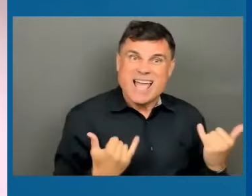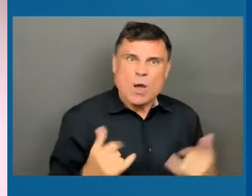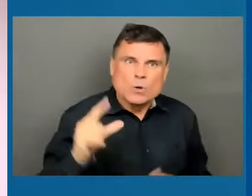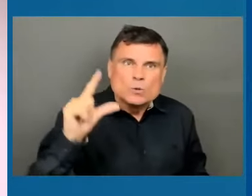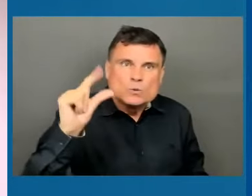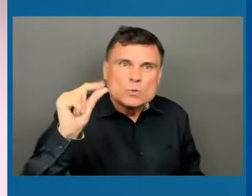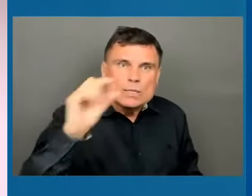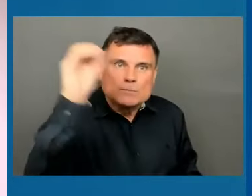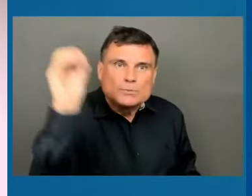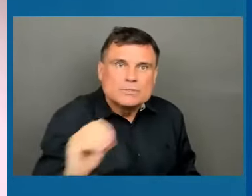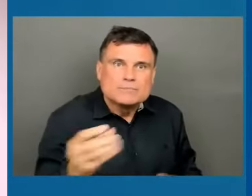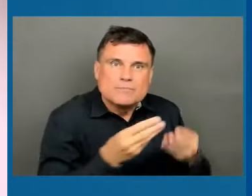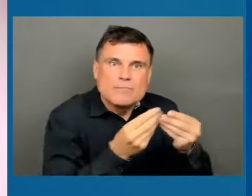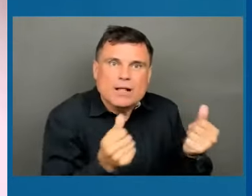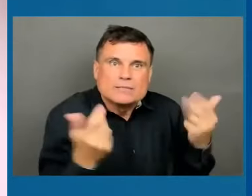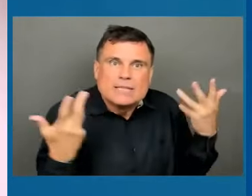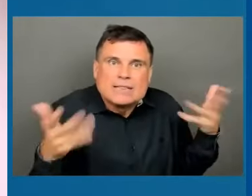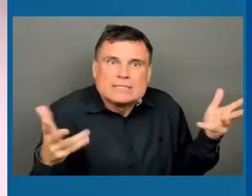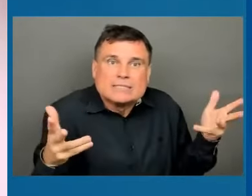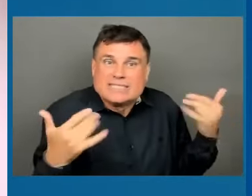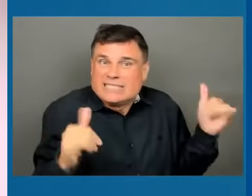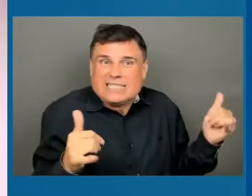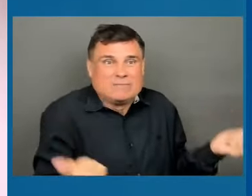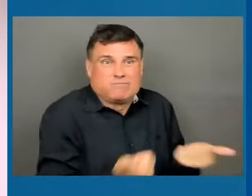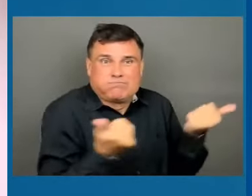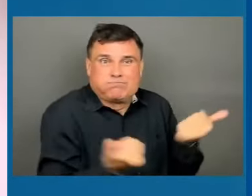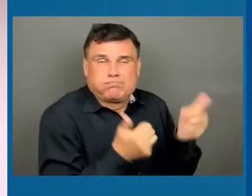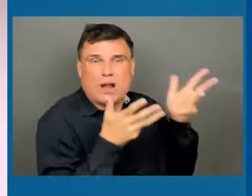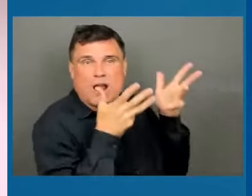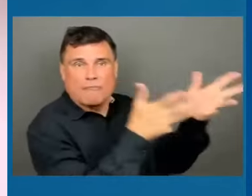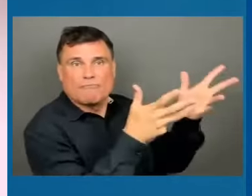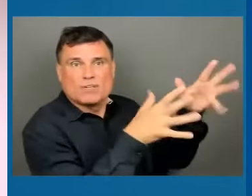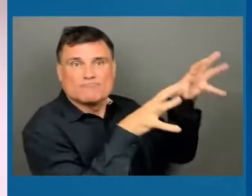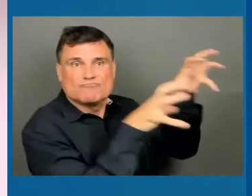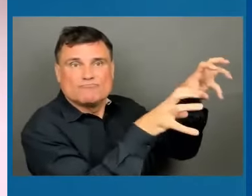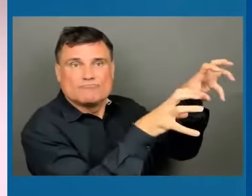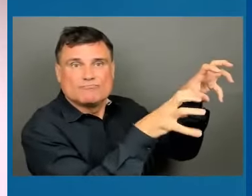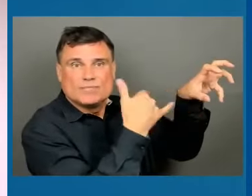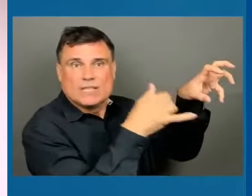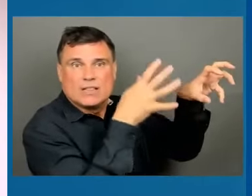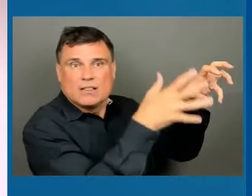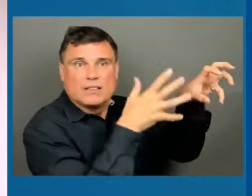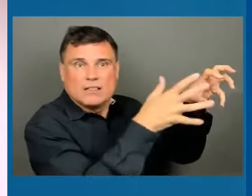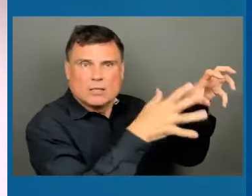mid elevation areas in the south